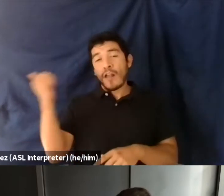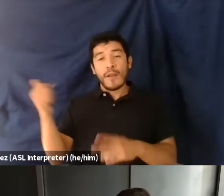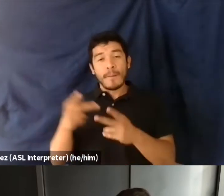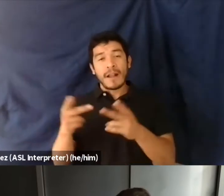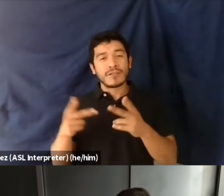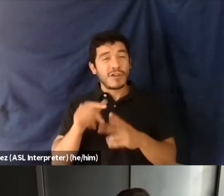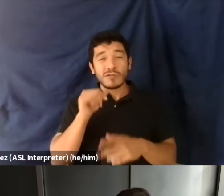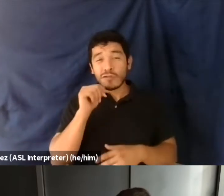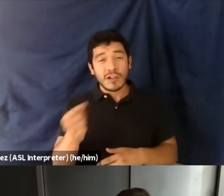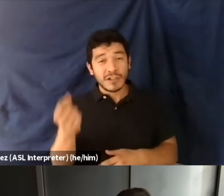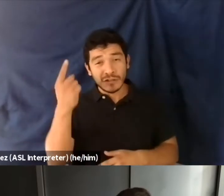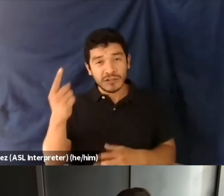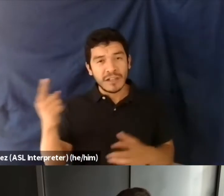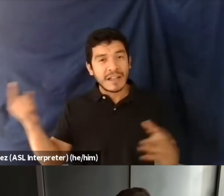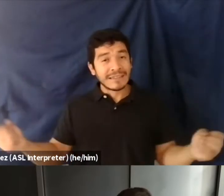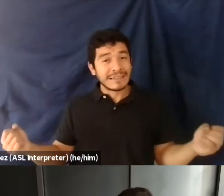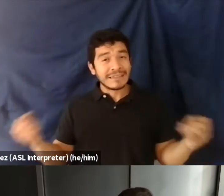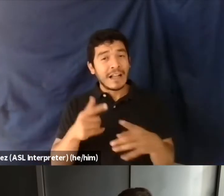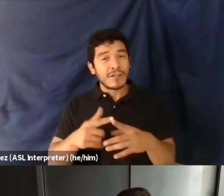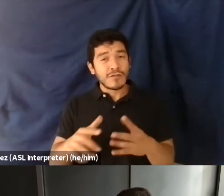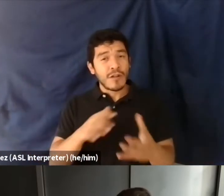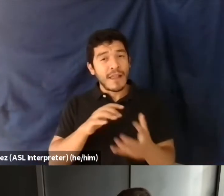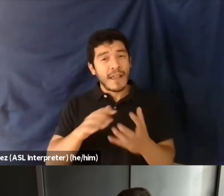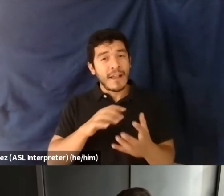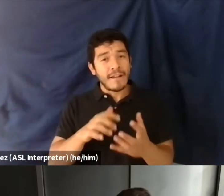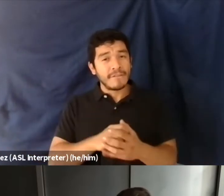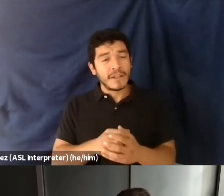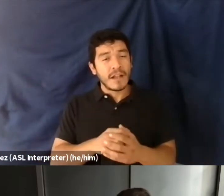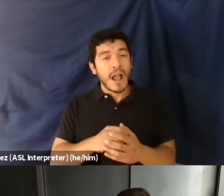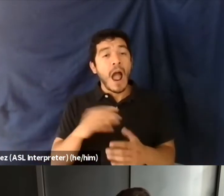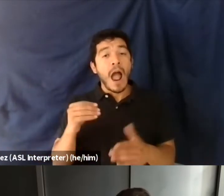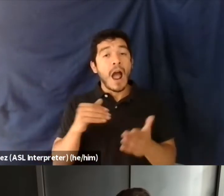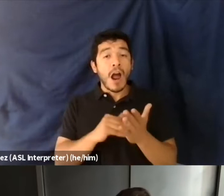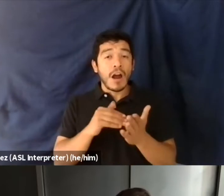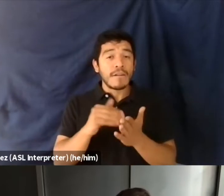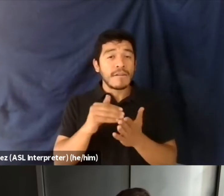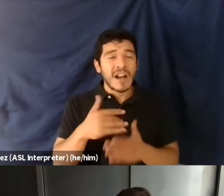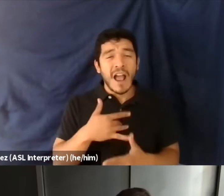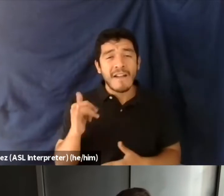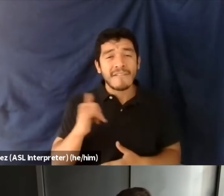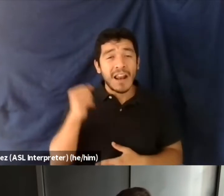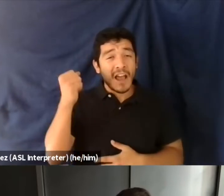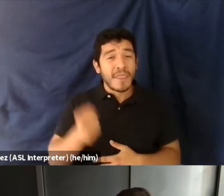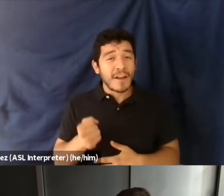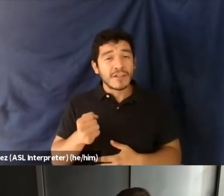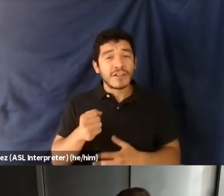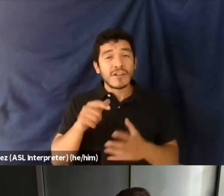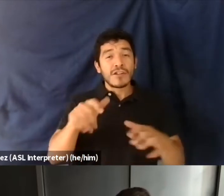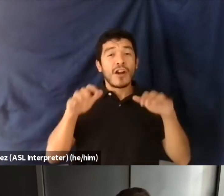they're scared to laugh often and chugged up. Whereas I feel like a Southern audience knows that and knows